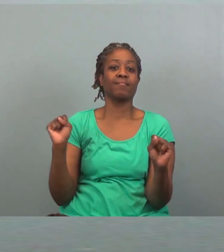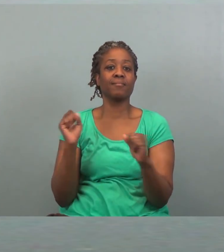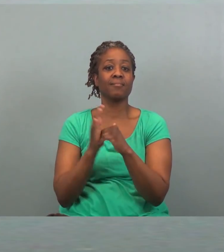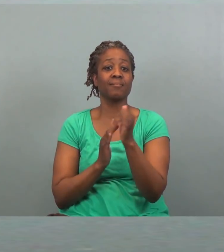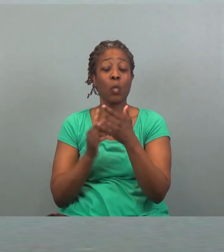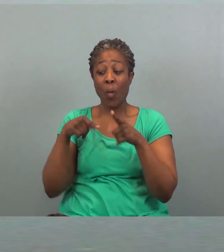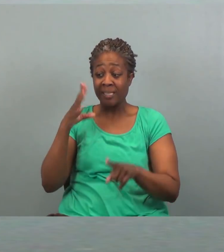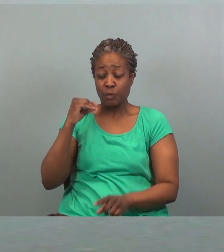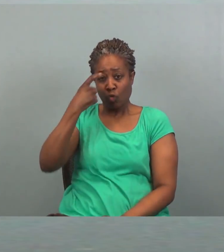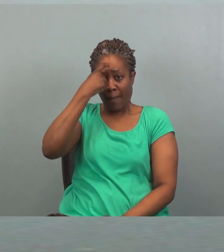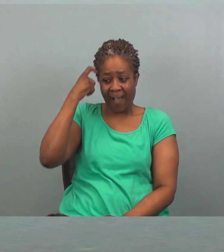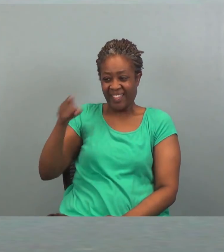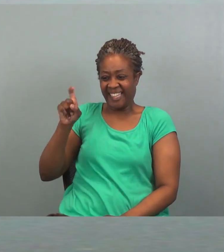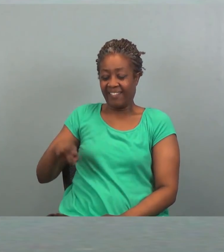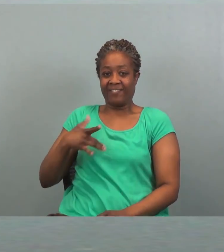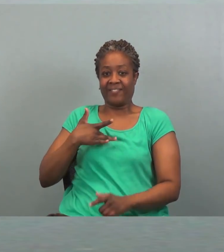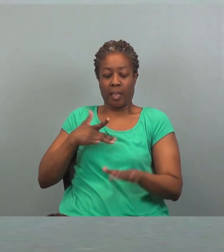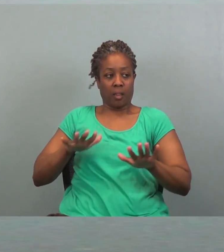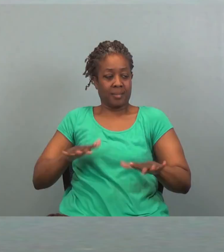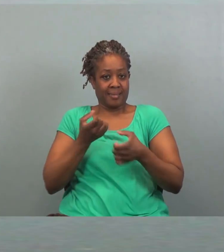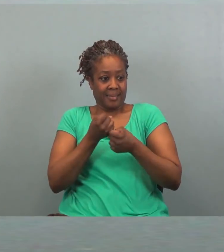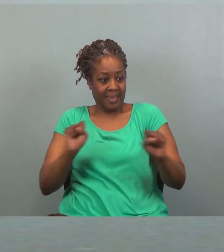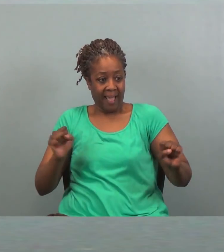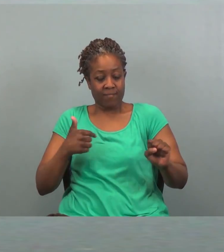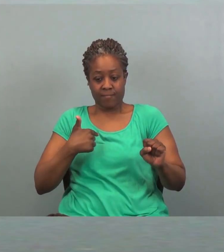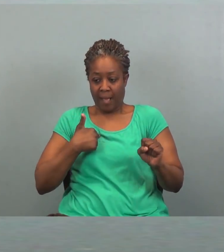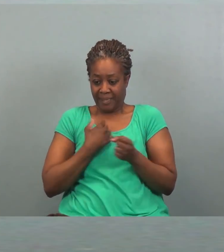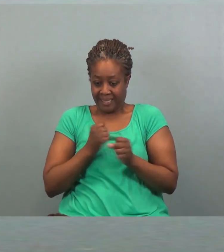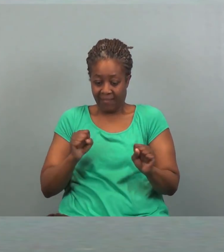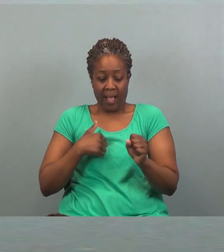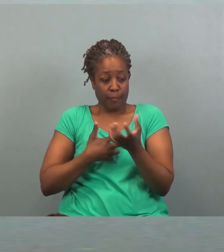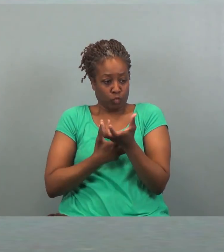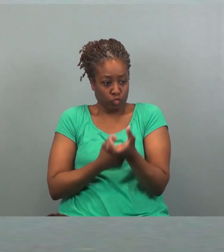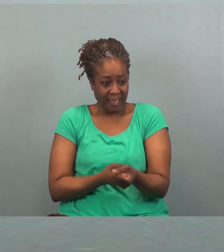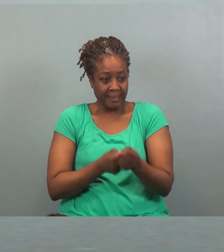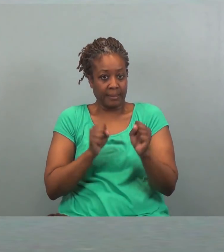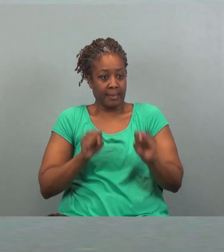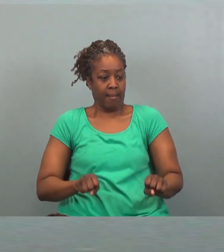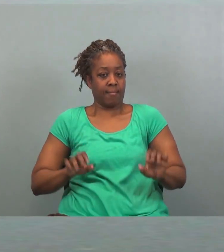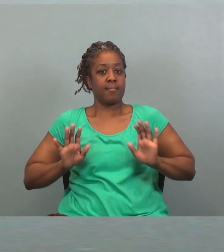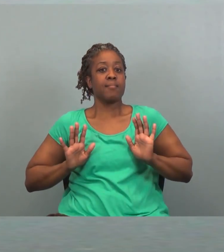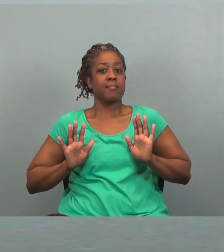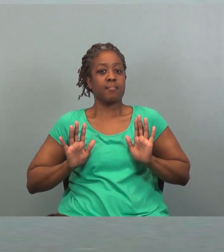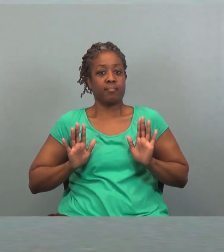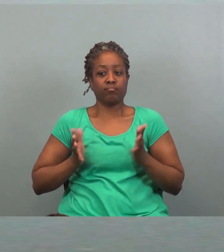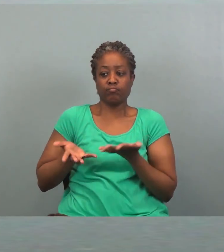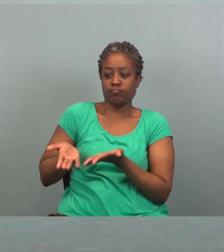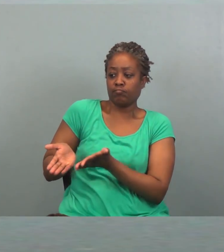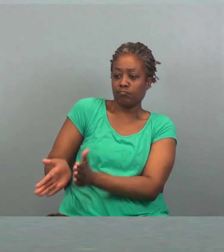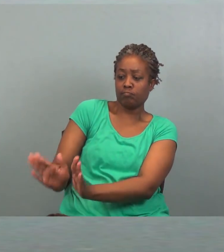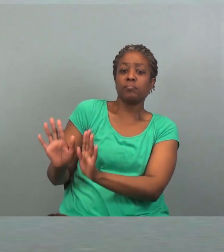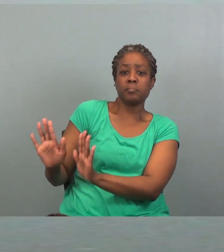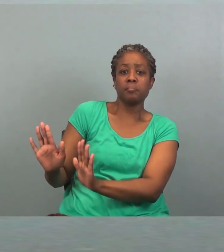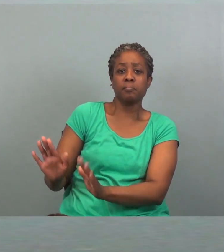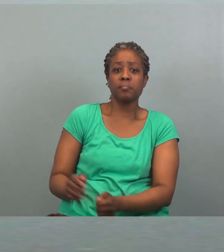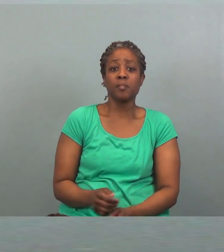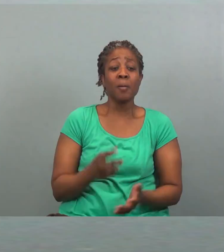with their preferred person. When someone has had a traumatic experience, priority is placed on feeling safe, settled, and being able to trust those involved.